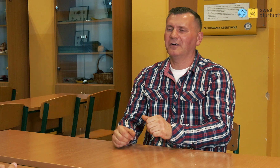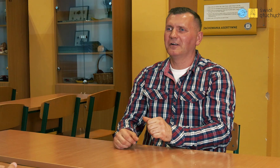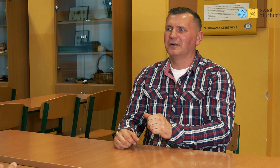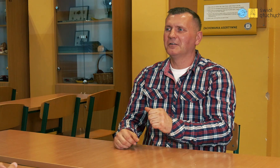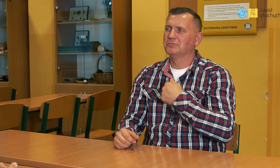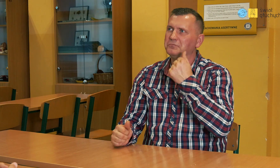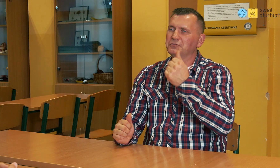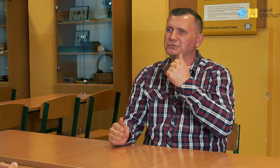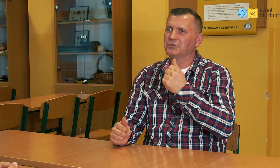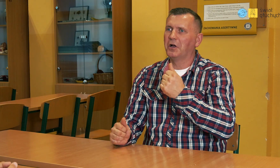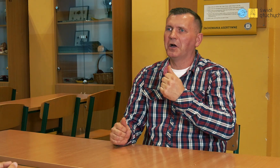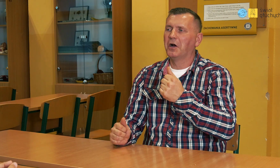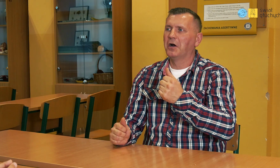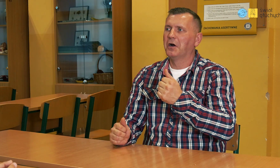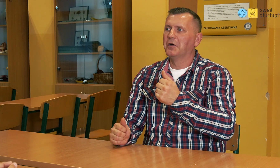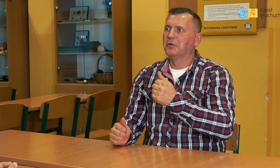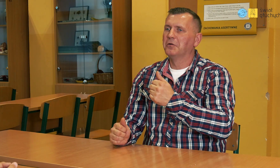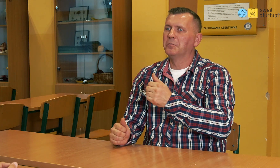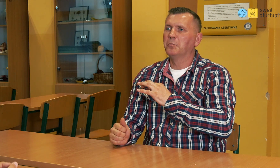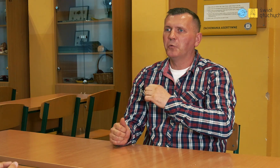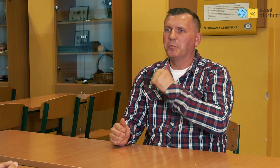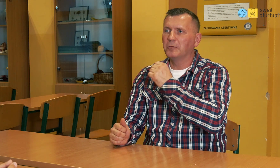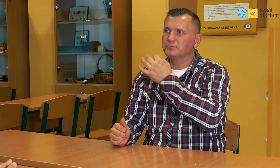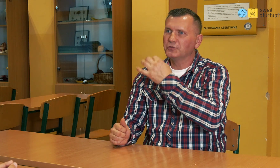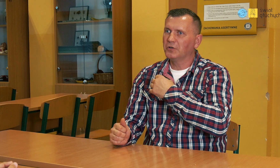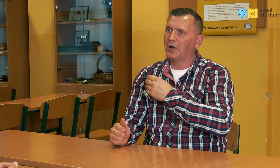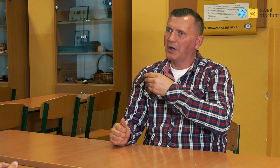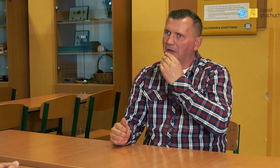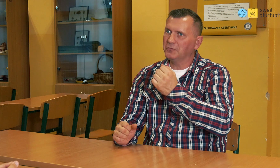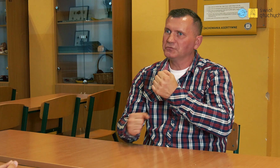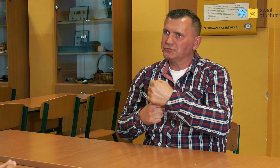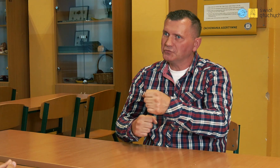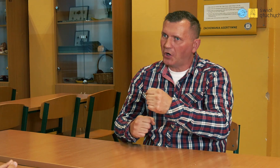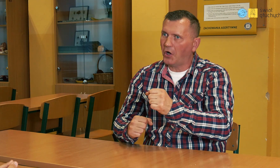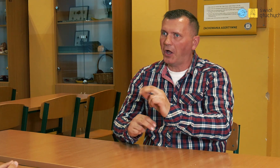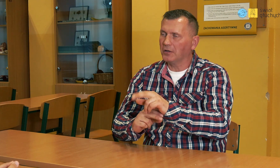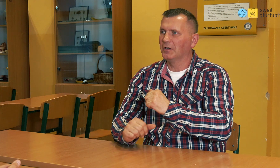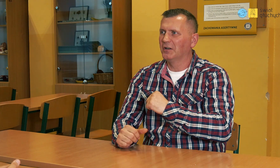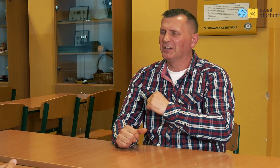my grandmother said that maybe I should become a carpenter.